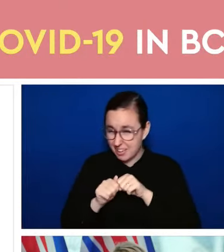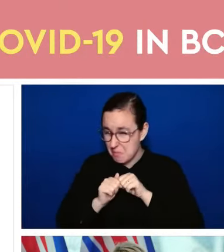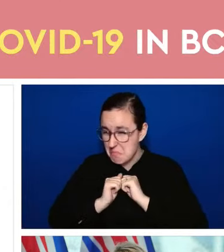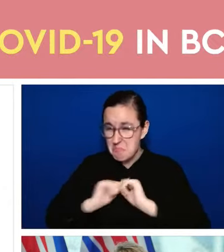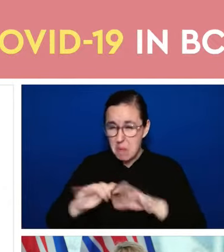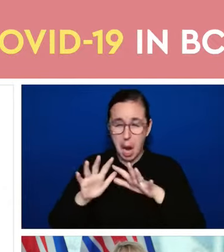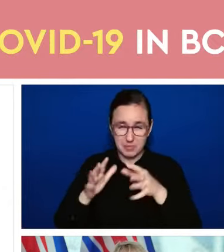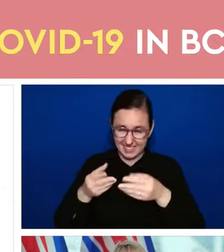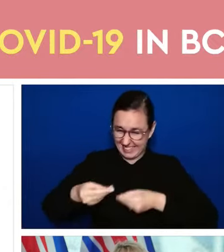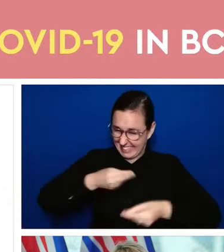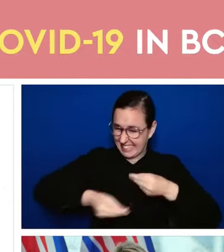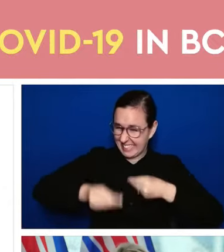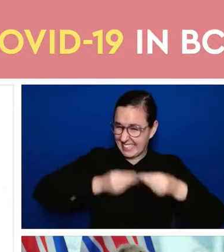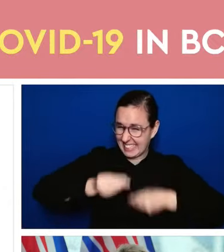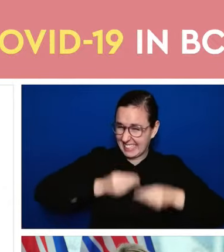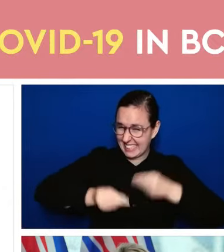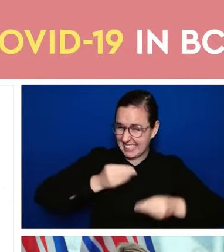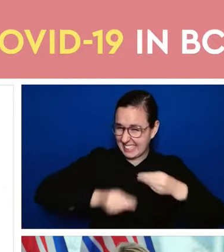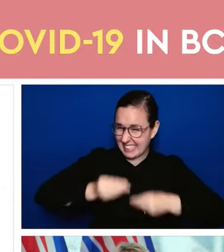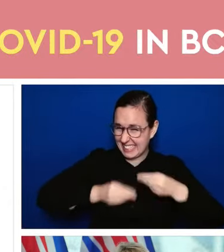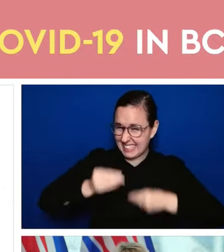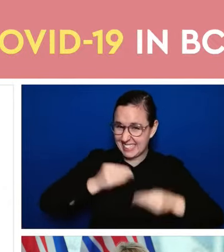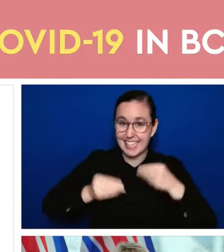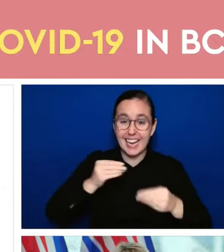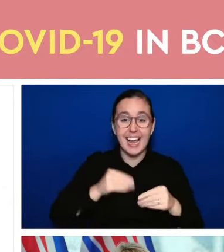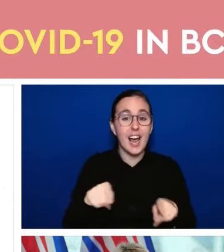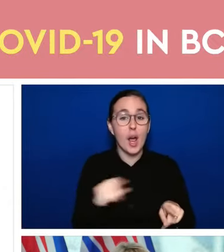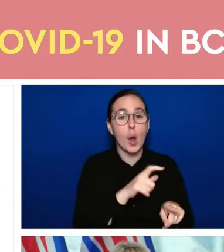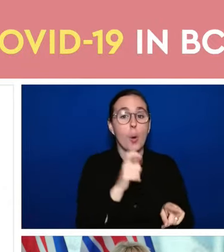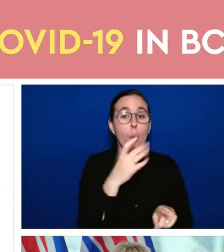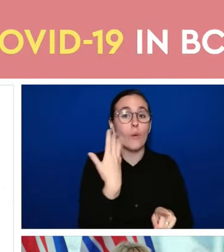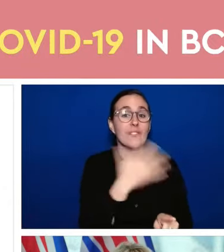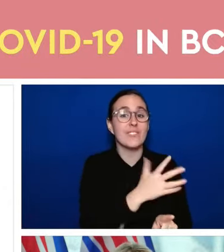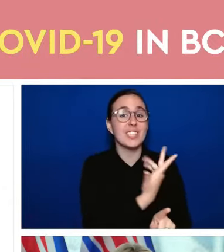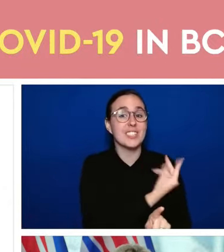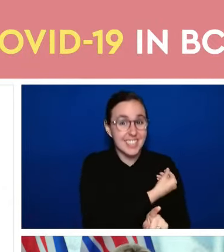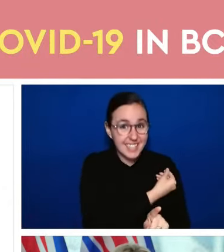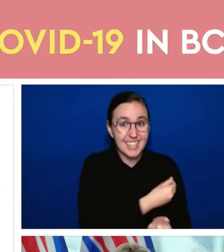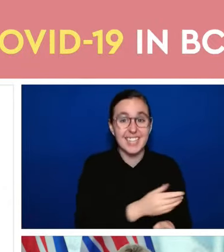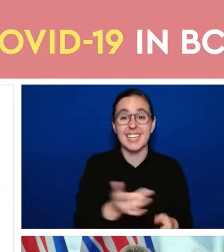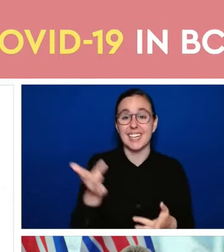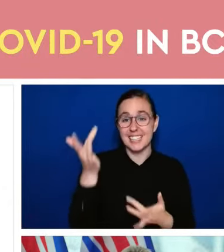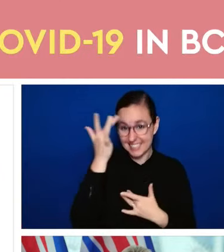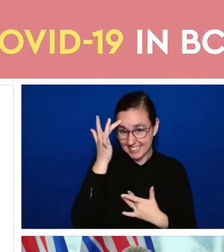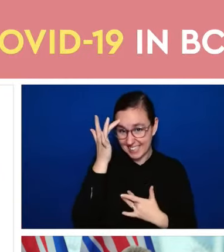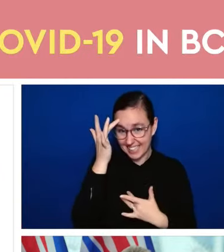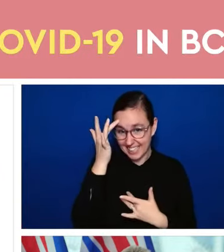causing milder illness that many people didn't recognise their infected any could spread more